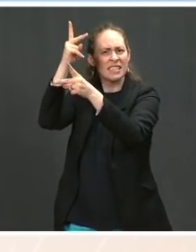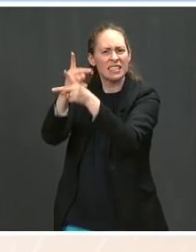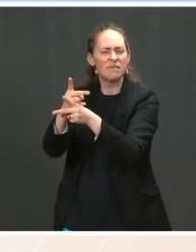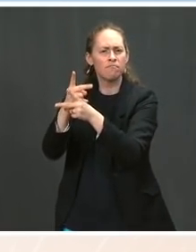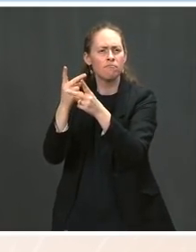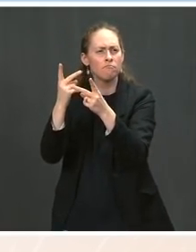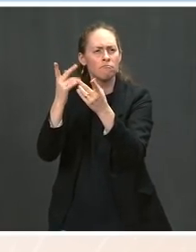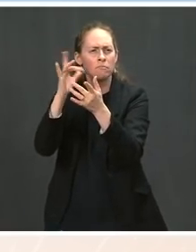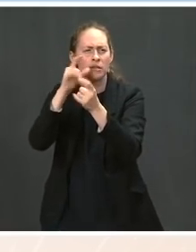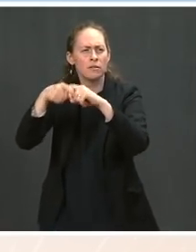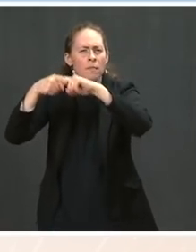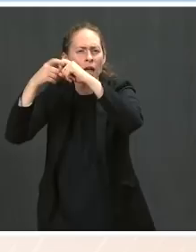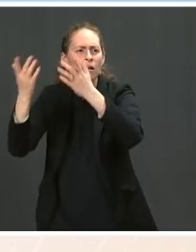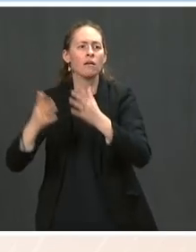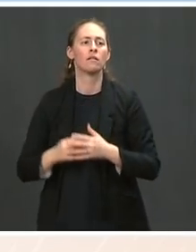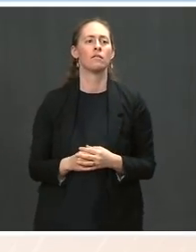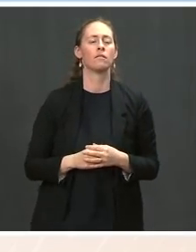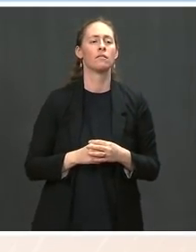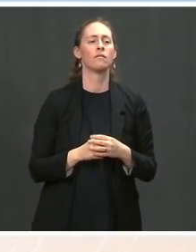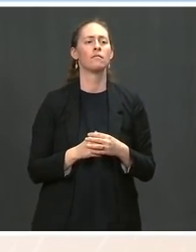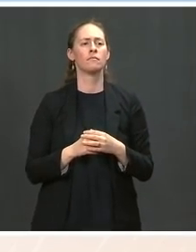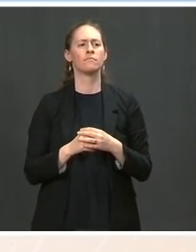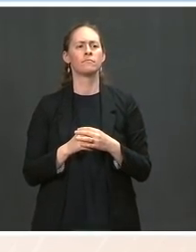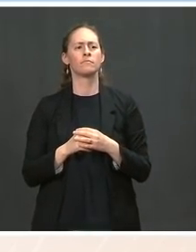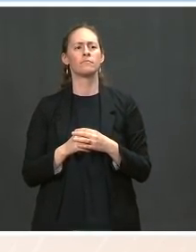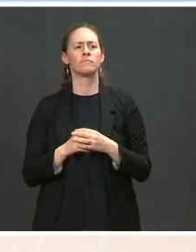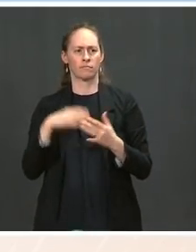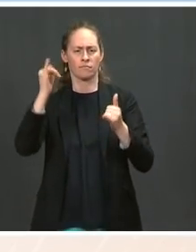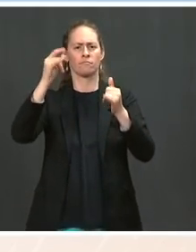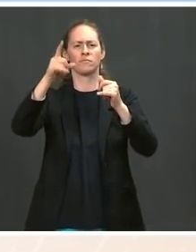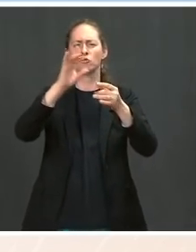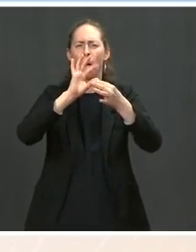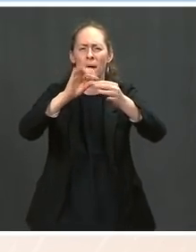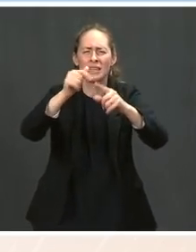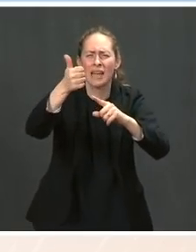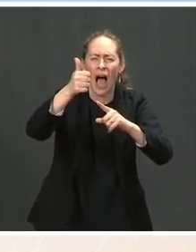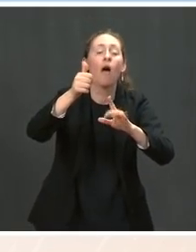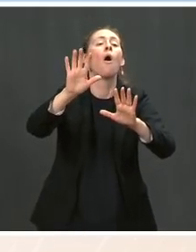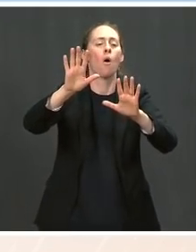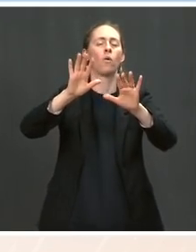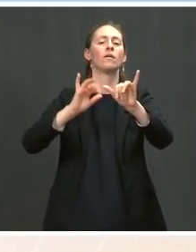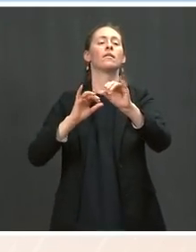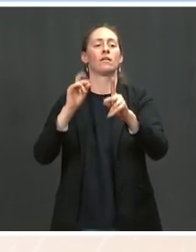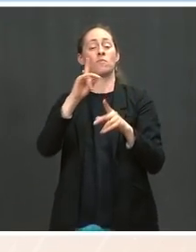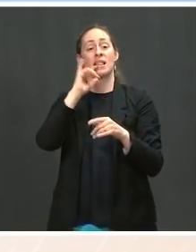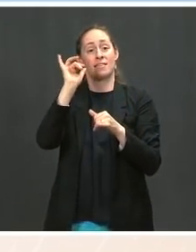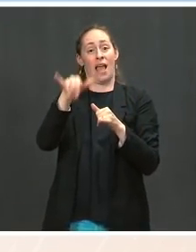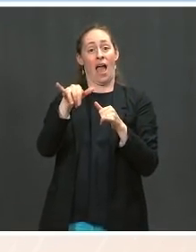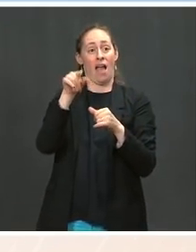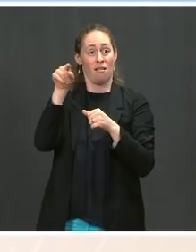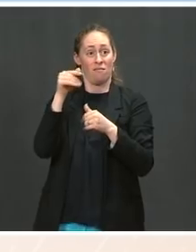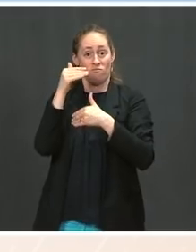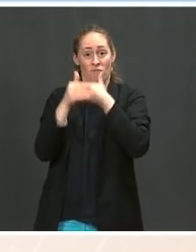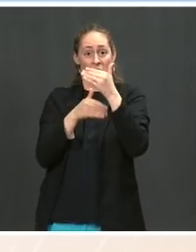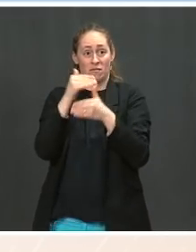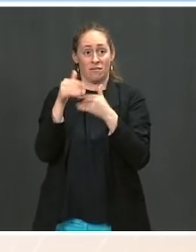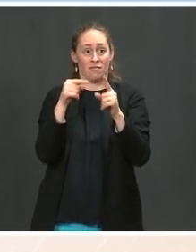The Press: Mm-hmm. Ms. Psaki: There can be a process sometimes, and if it's an agency action, sometimes that's the reasoning. I can check on the specifics of the timeline.